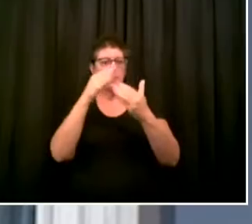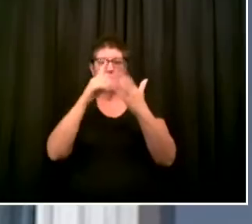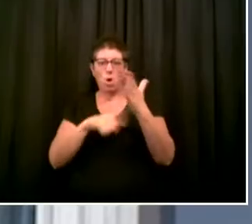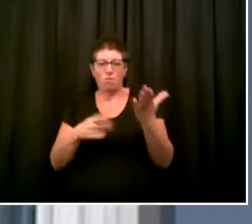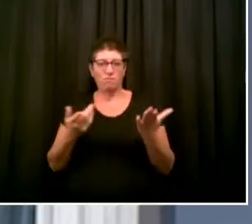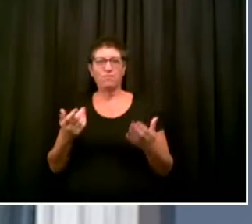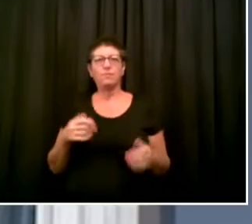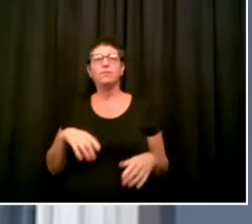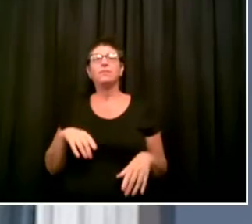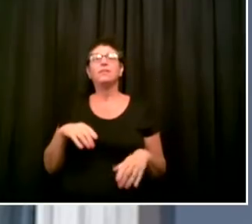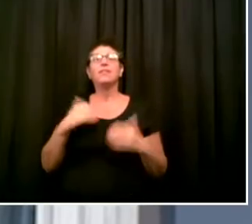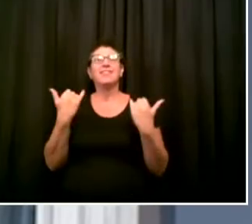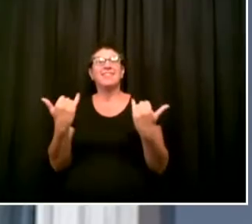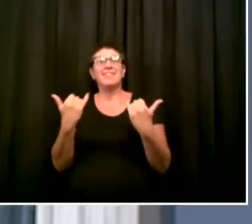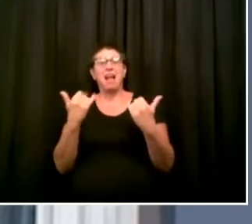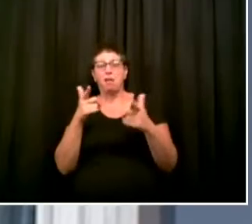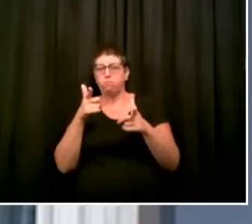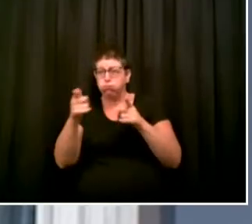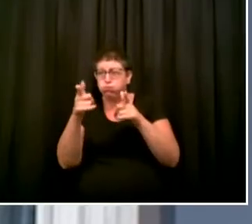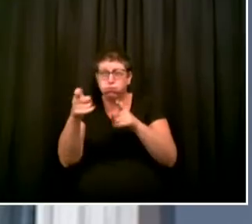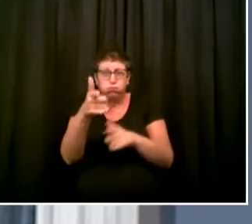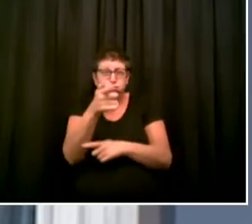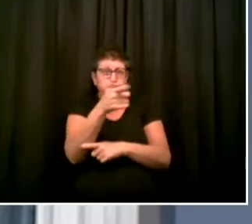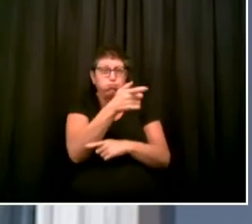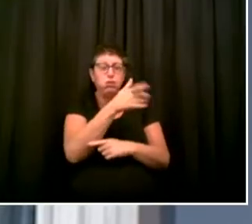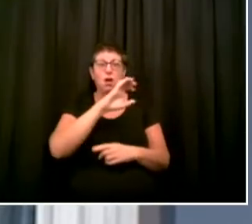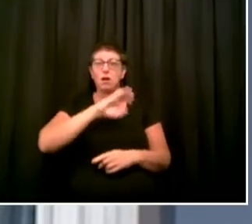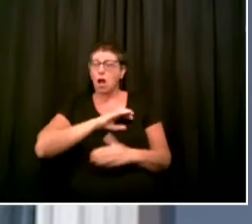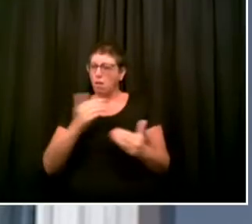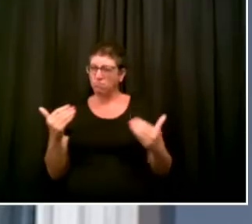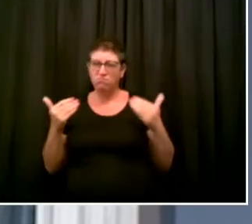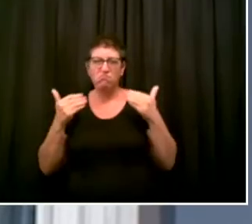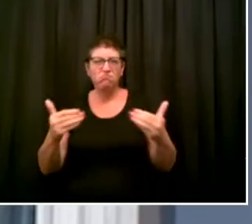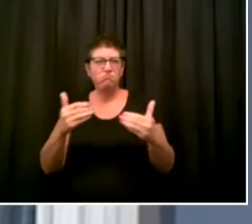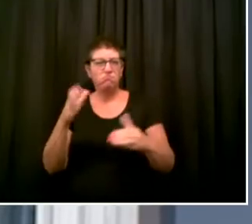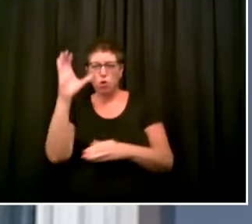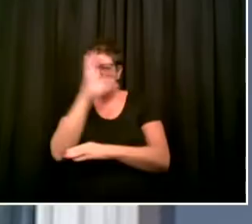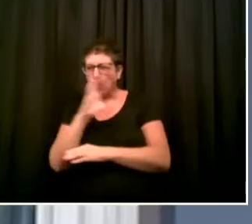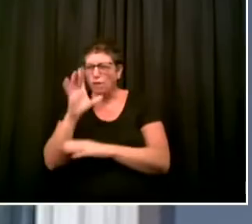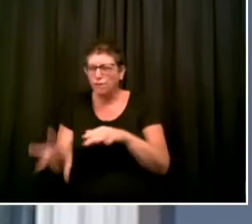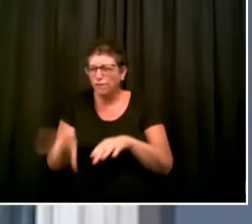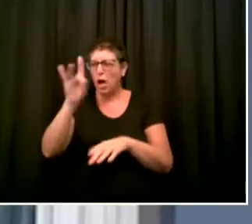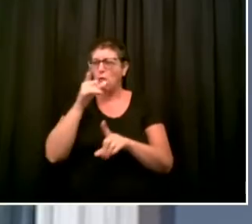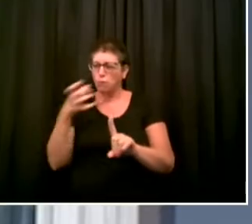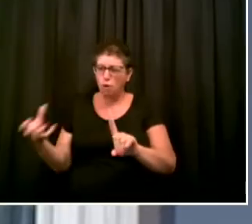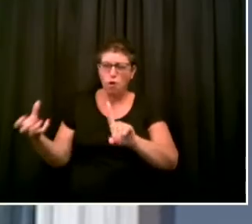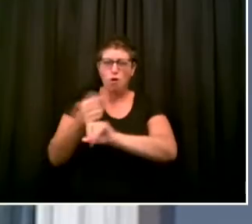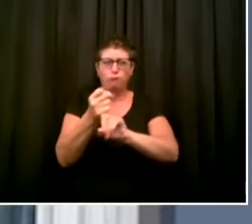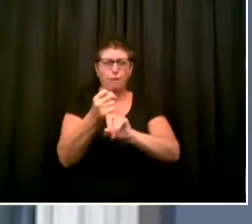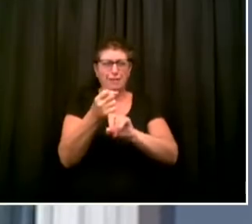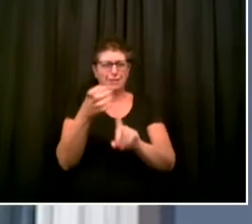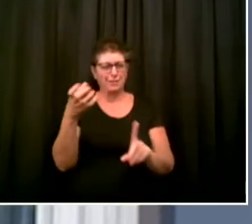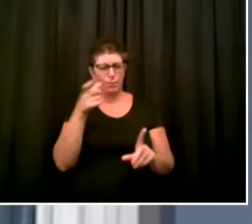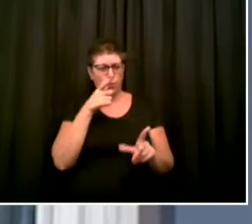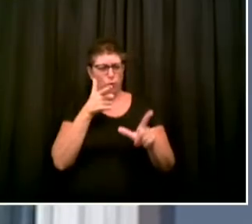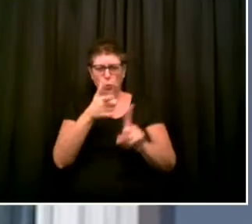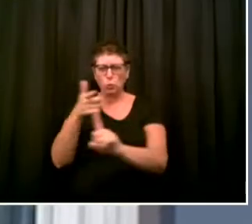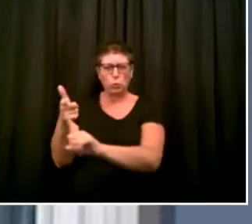AND CHASING DOWN PEOPLE WITH GUNS. THAT'S A FACT. TAKING DANGEROUS GUNS OFF THE